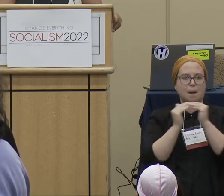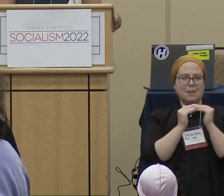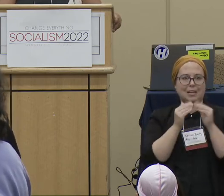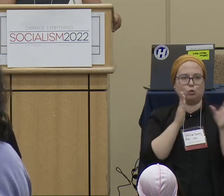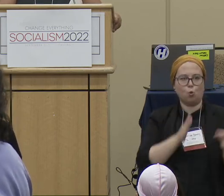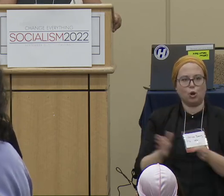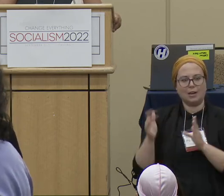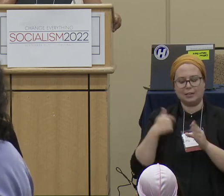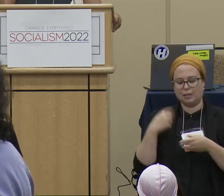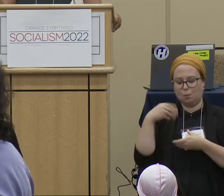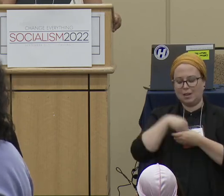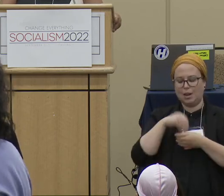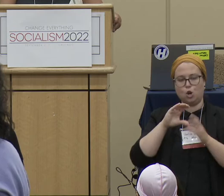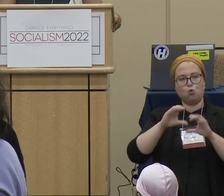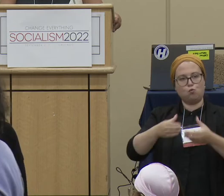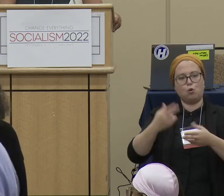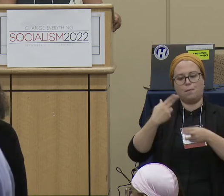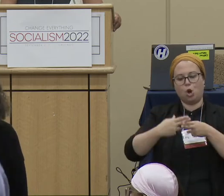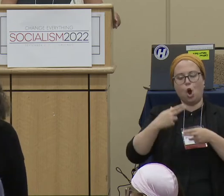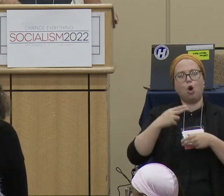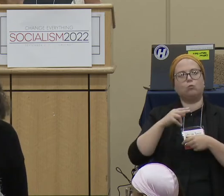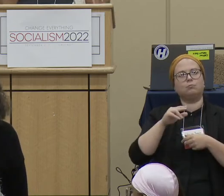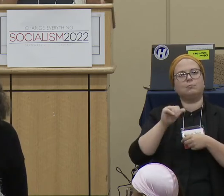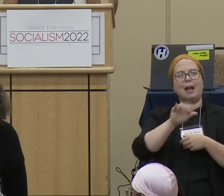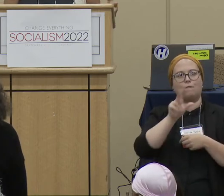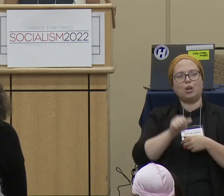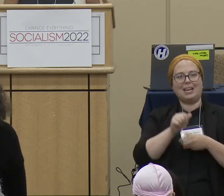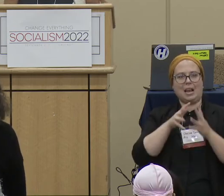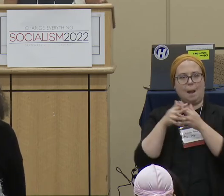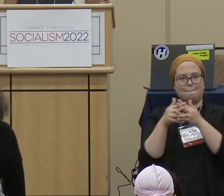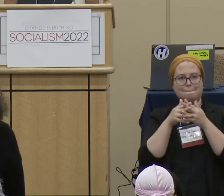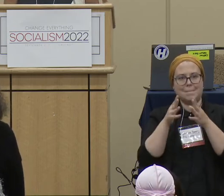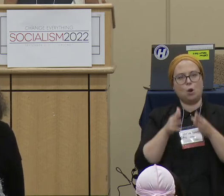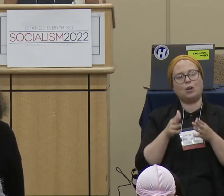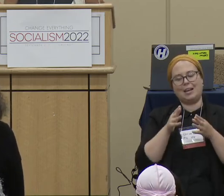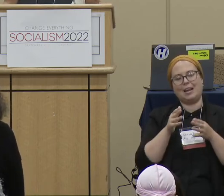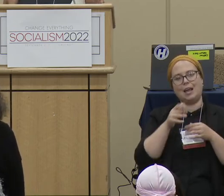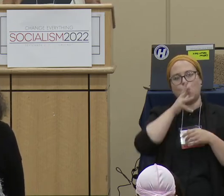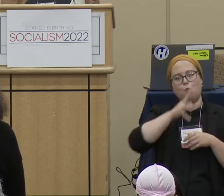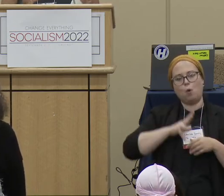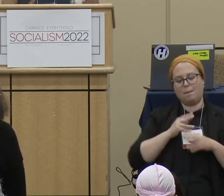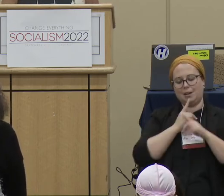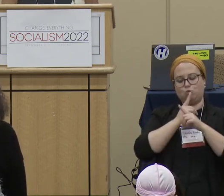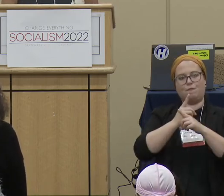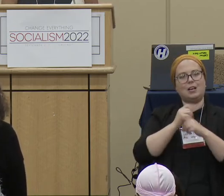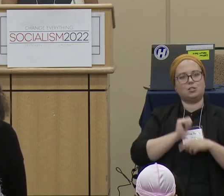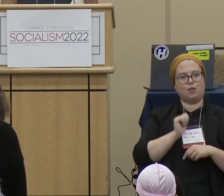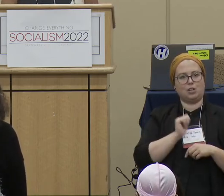feminist organizing . I was in a group called African Women in